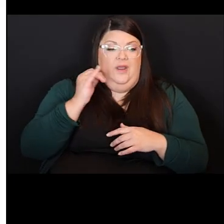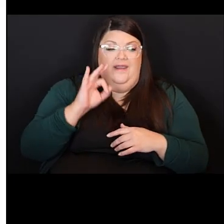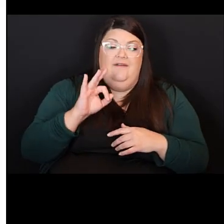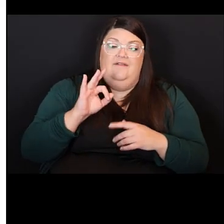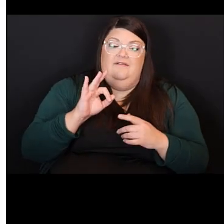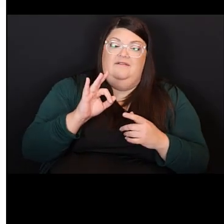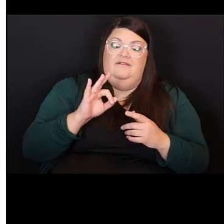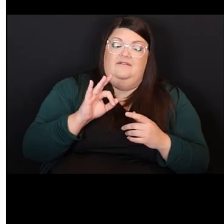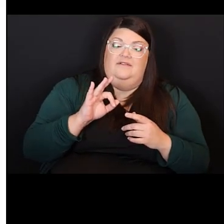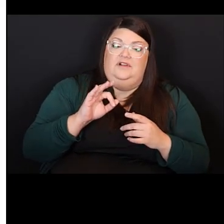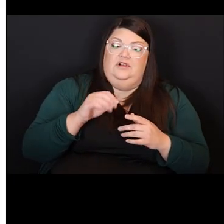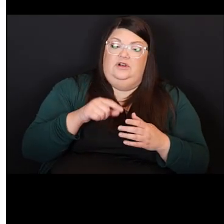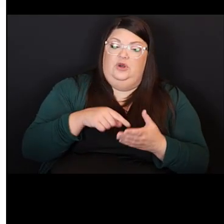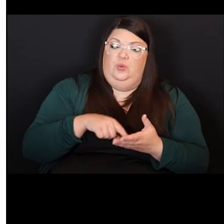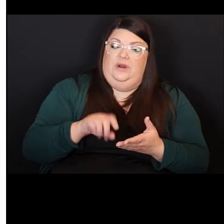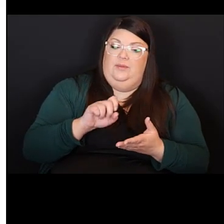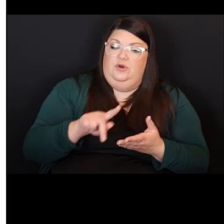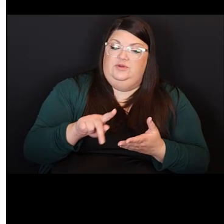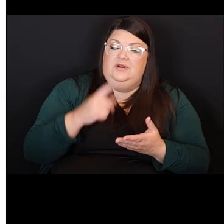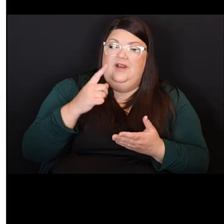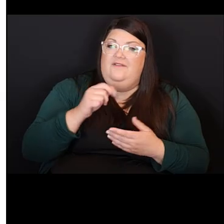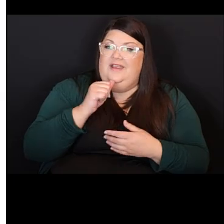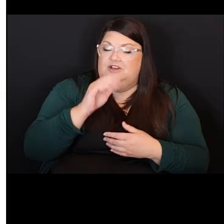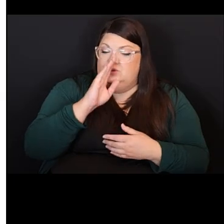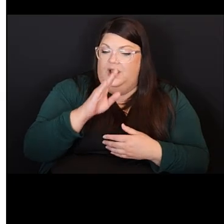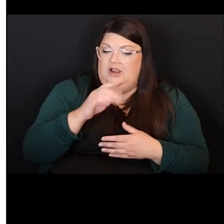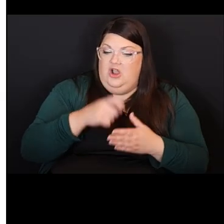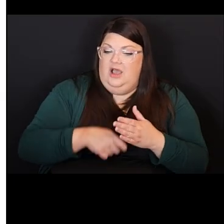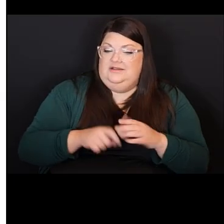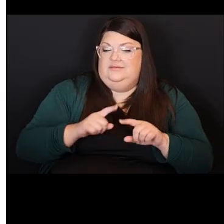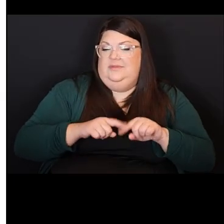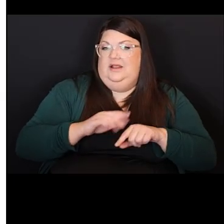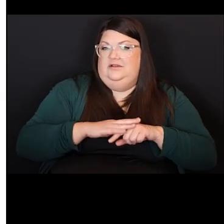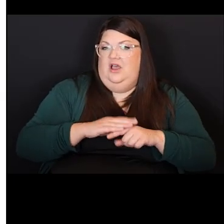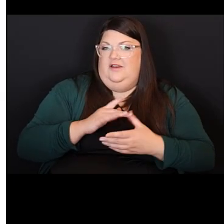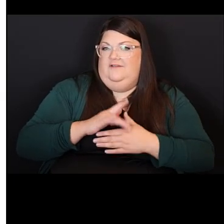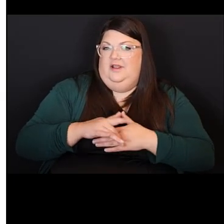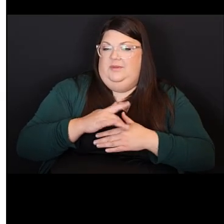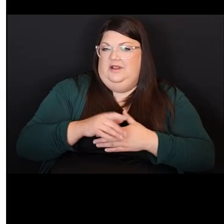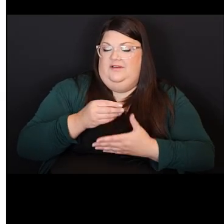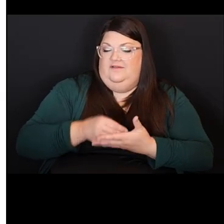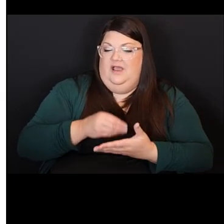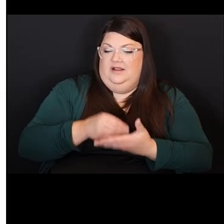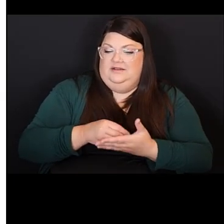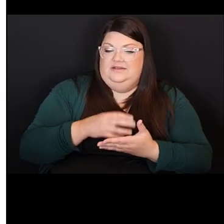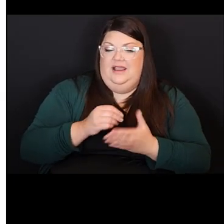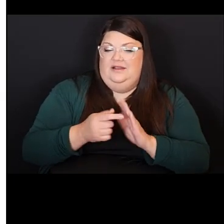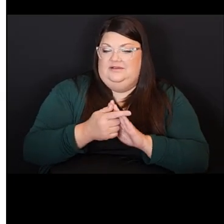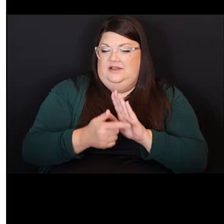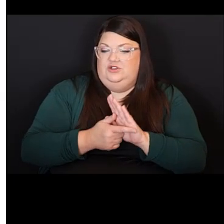Reimbursement of indirect costs is subject to availability of funds and statutory or